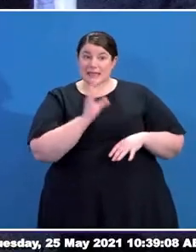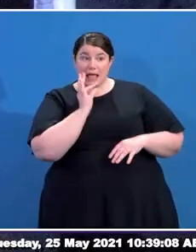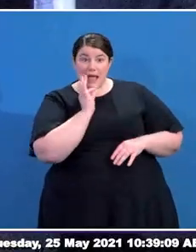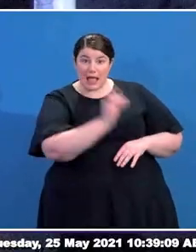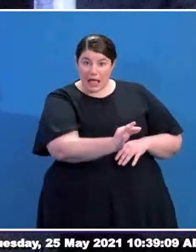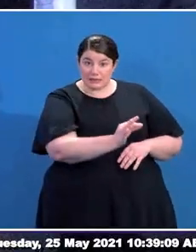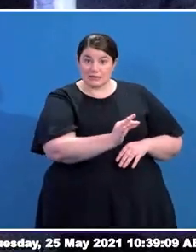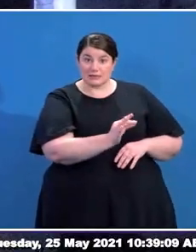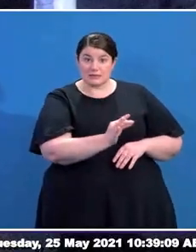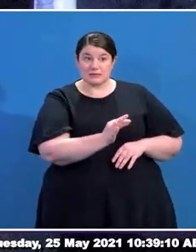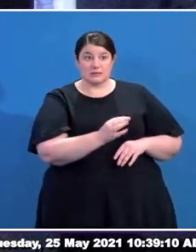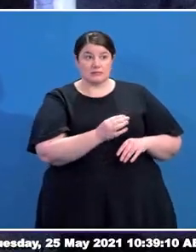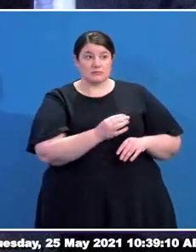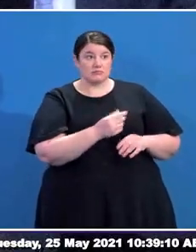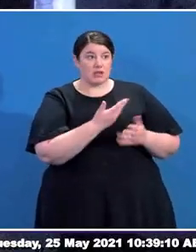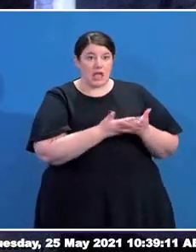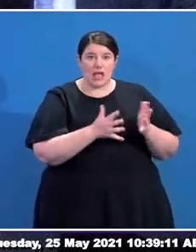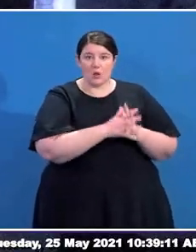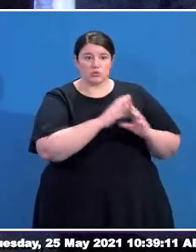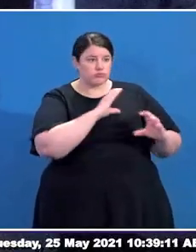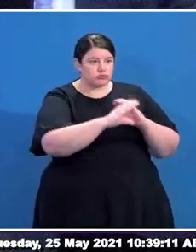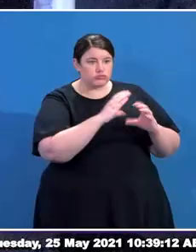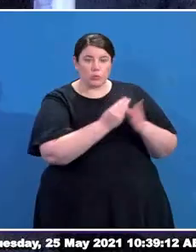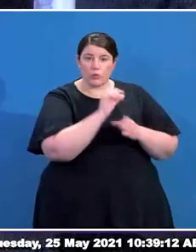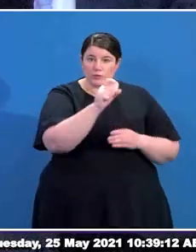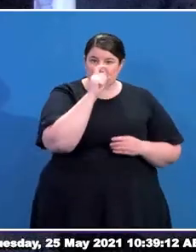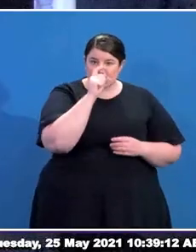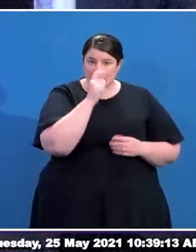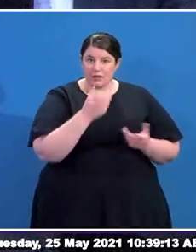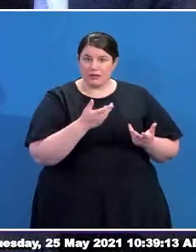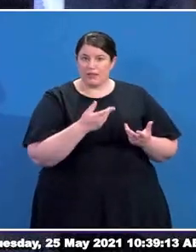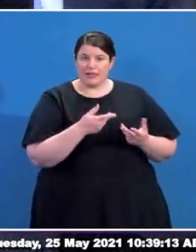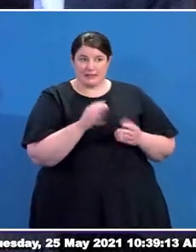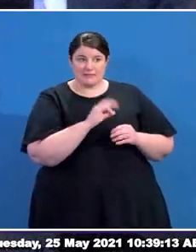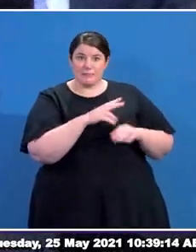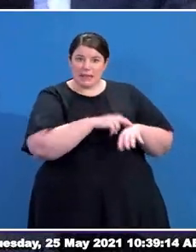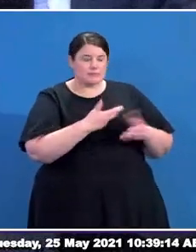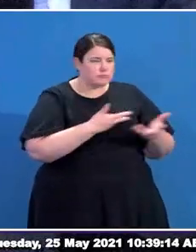or ask you how to communicate best with Melissa. So I want to ask you a few questions about that. Yap.